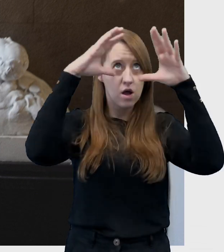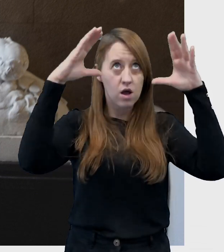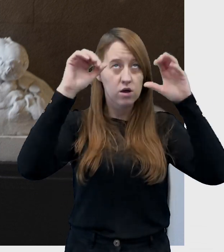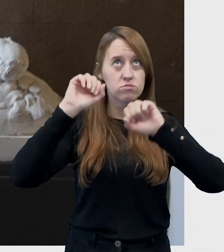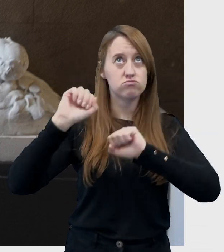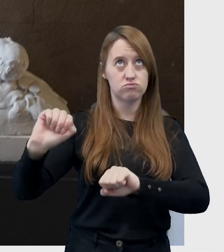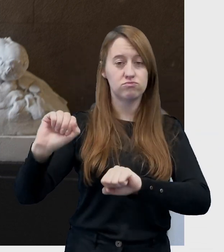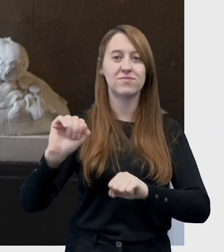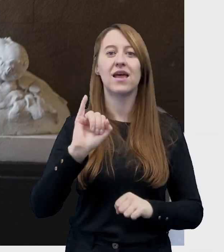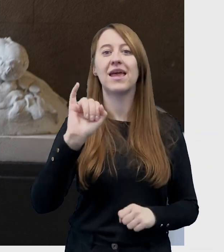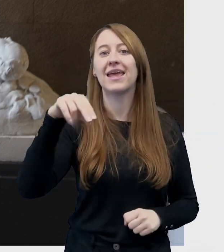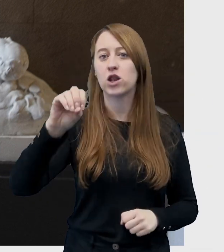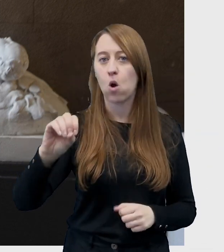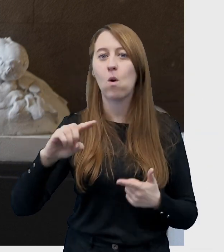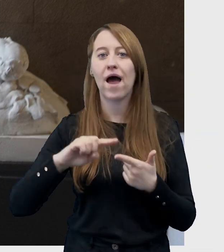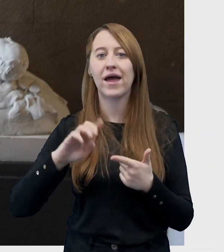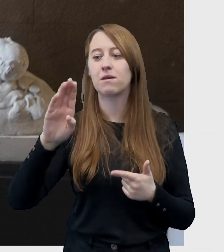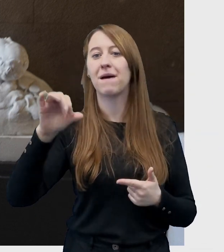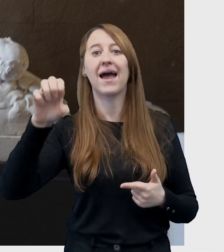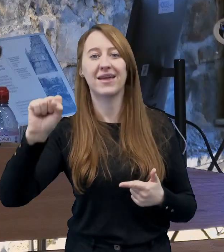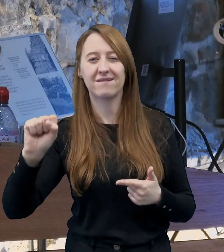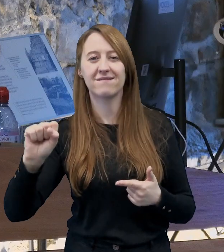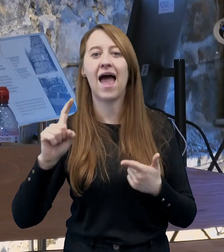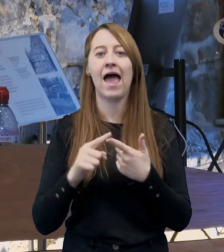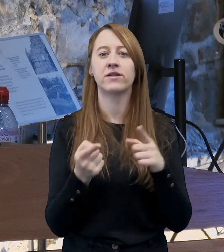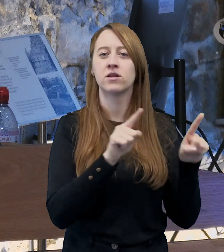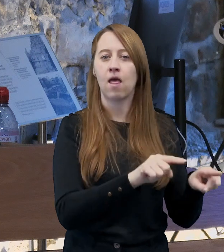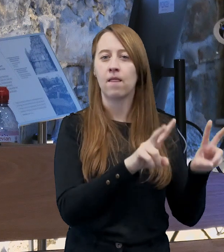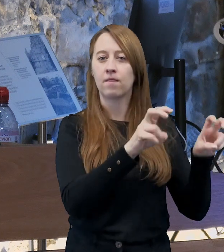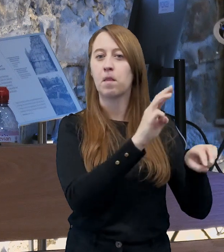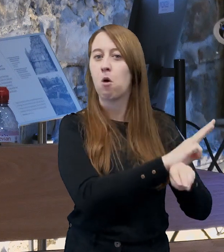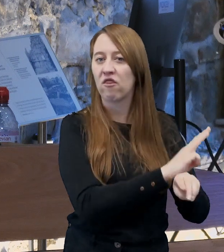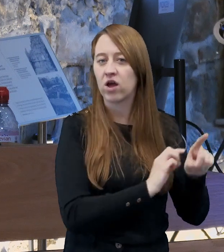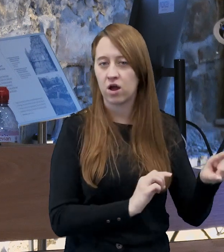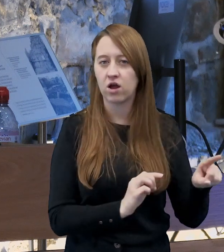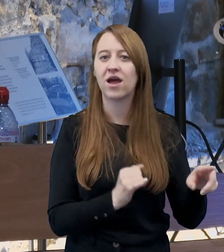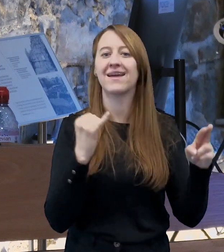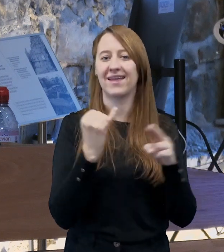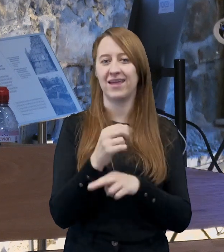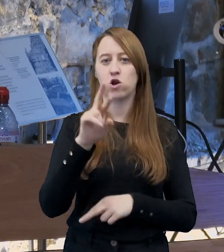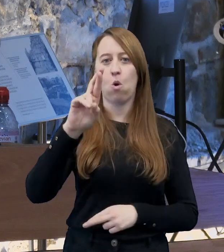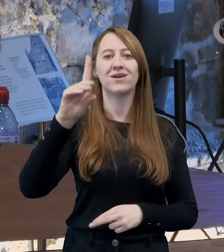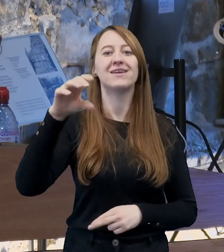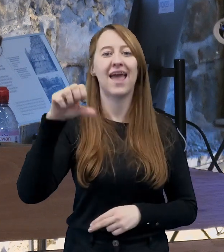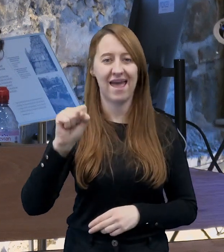and the Mother, which you saw previously, is displayed in the RDS in the foyer of the main hall.